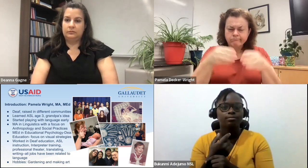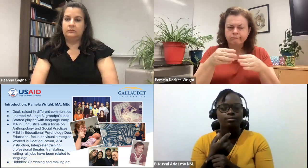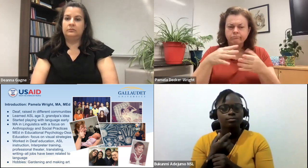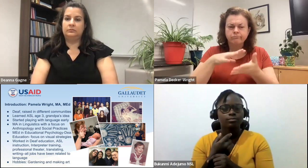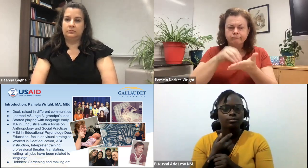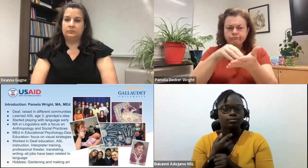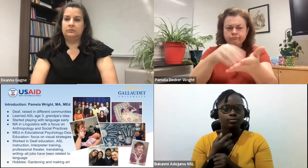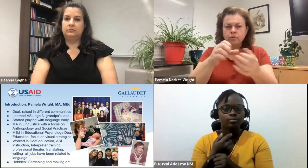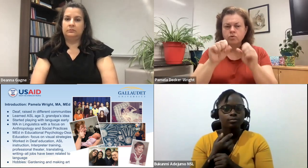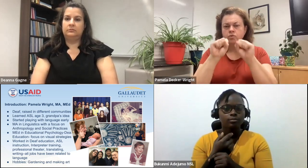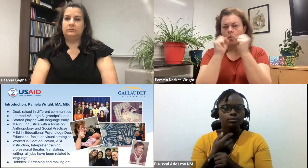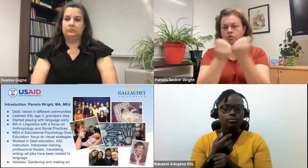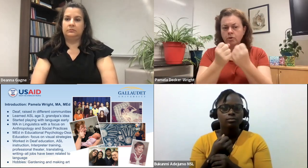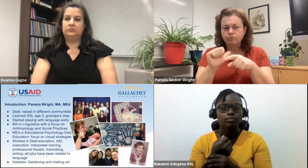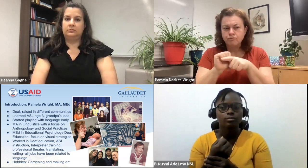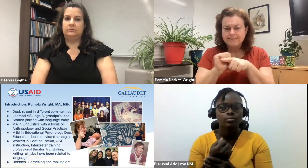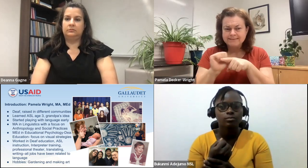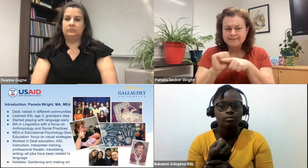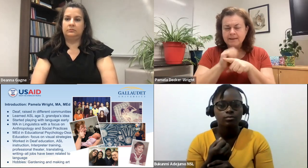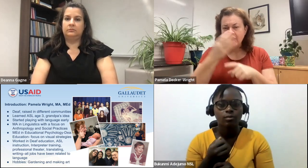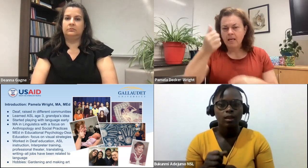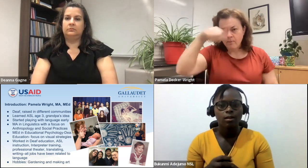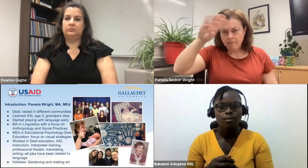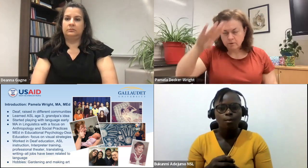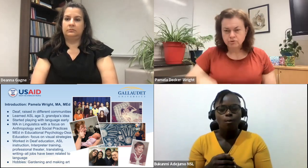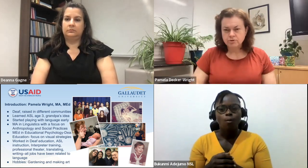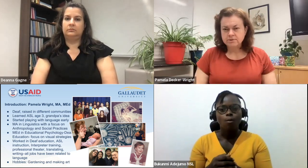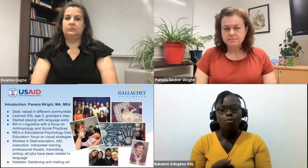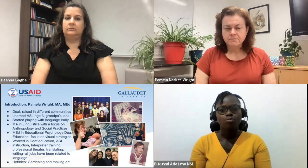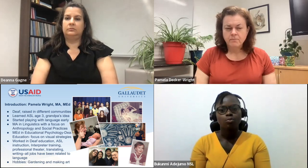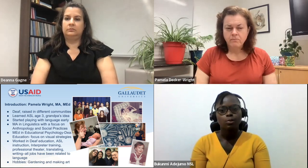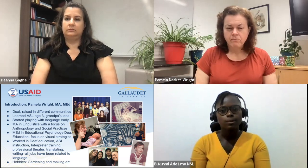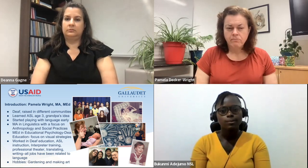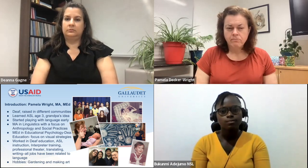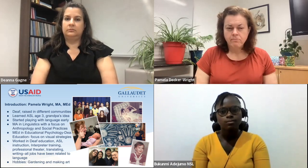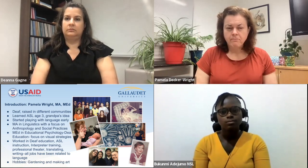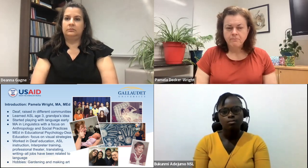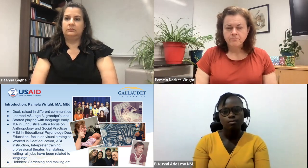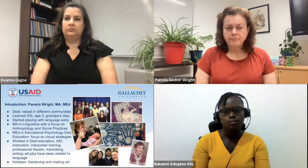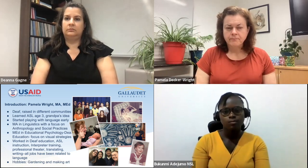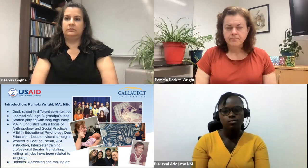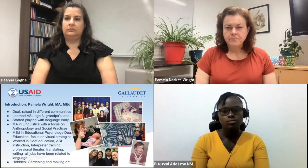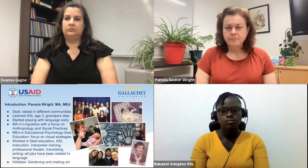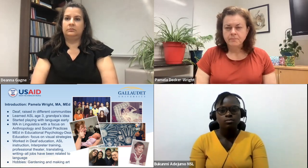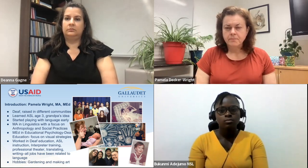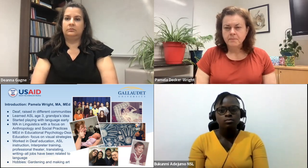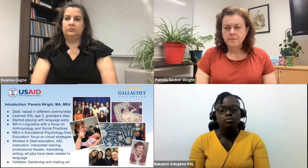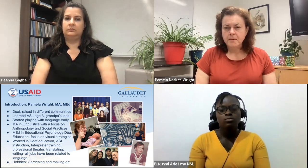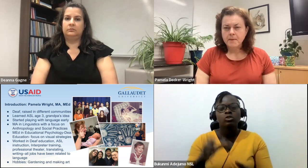So language is important, for in terms of linguistics we study it, and education and anthropology. All of these are my background